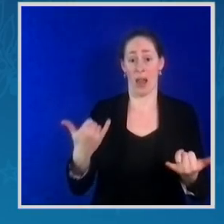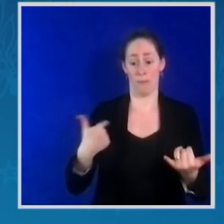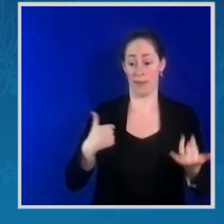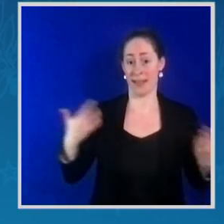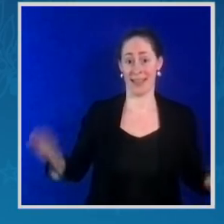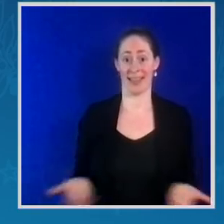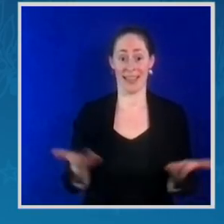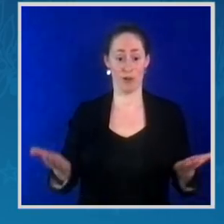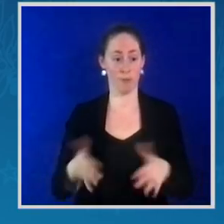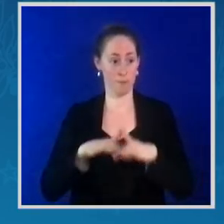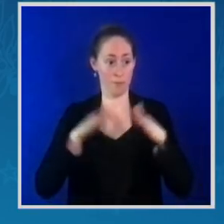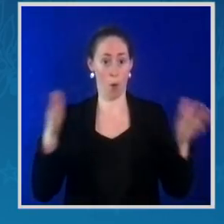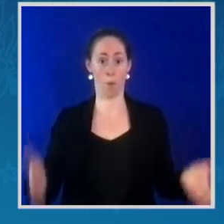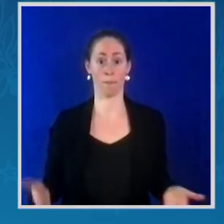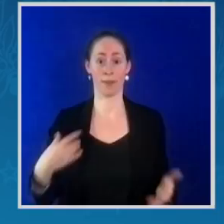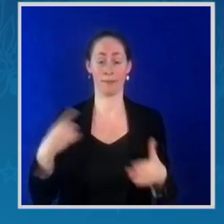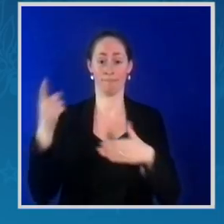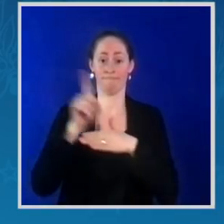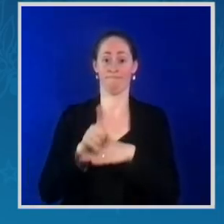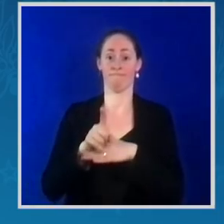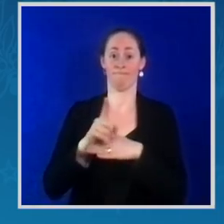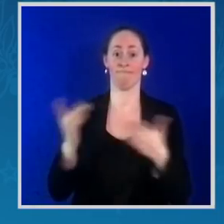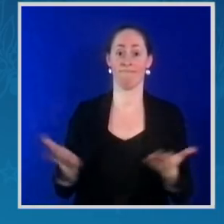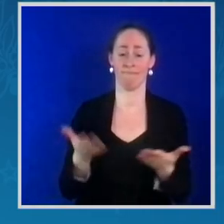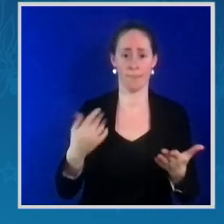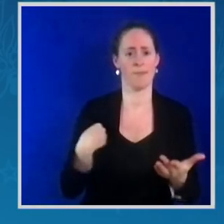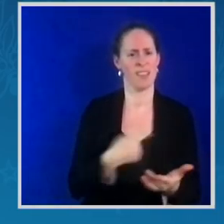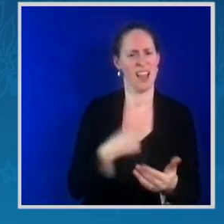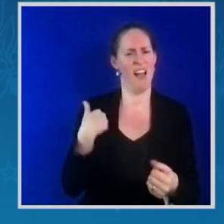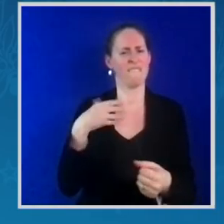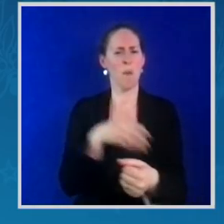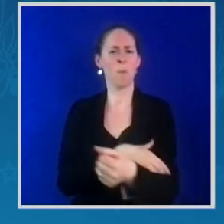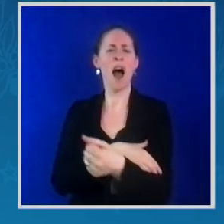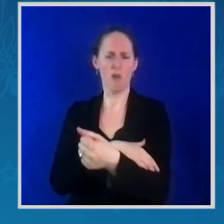and I have to believe, and I still retain faith